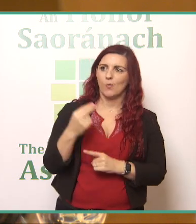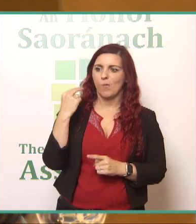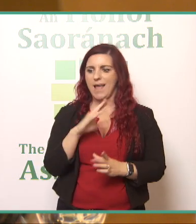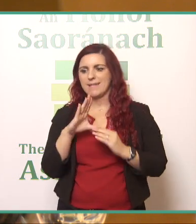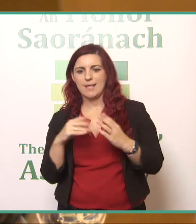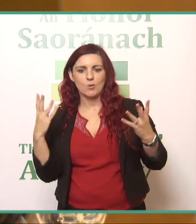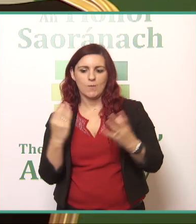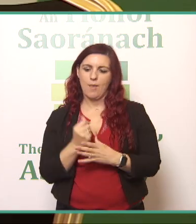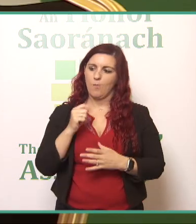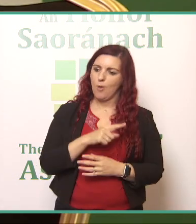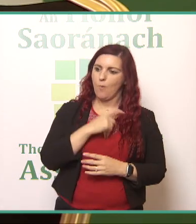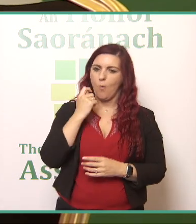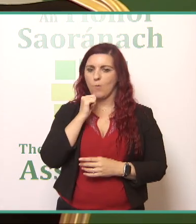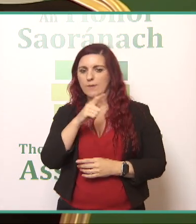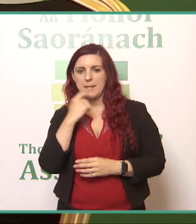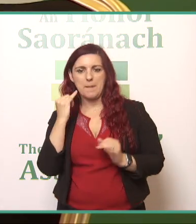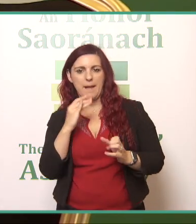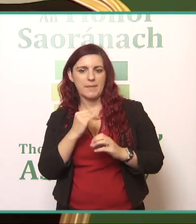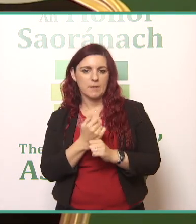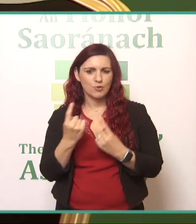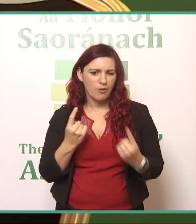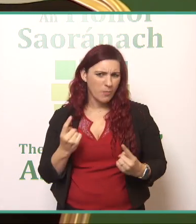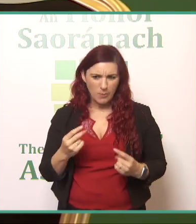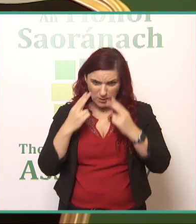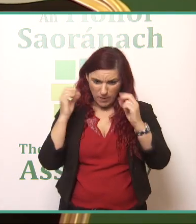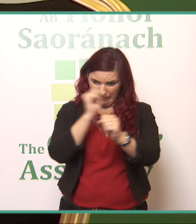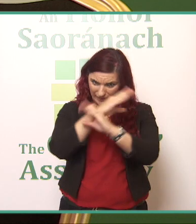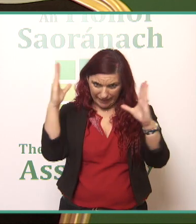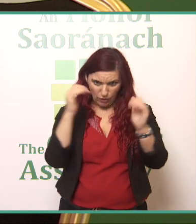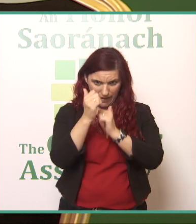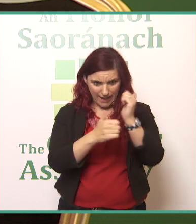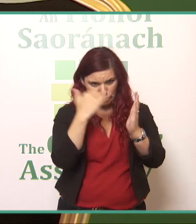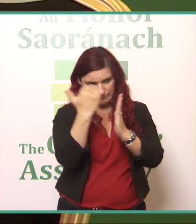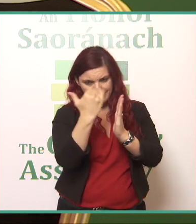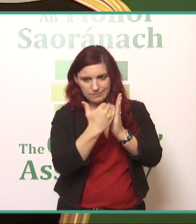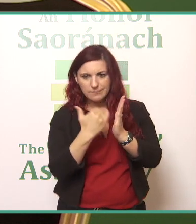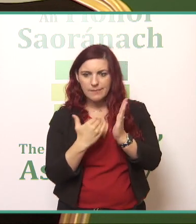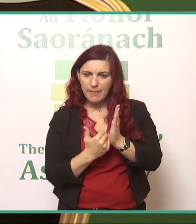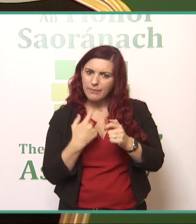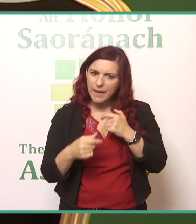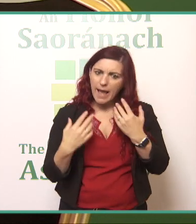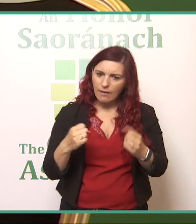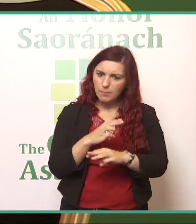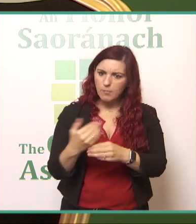about each other it has to have defined actions and people have to be accountable and timelines